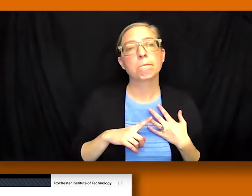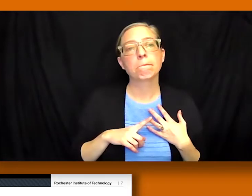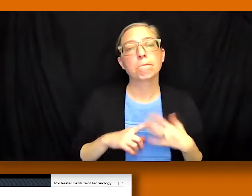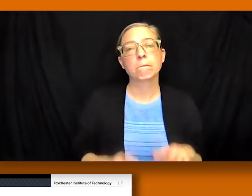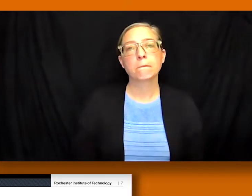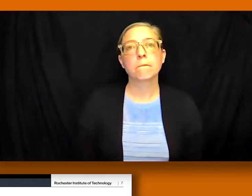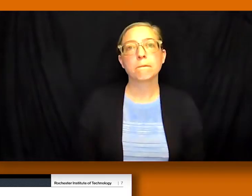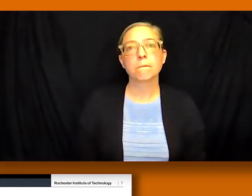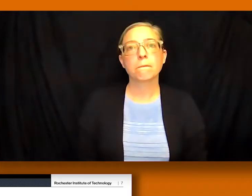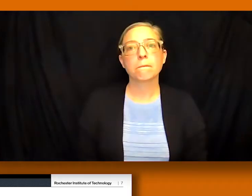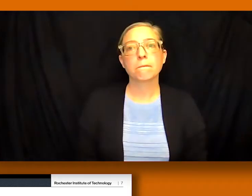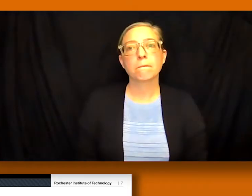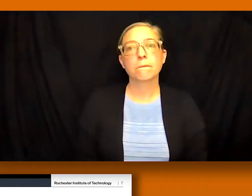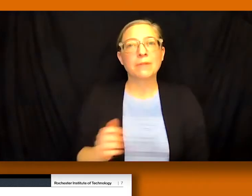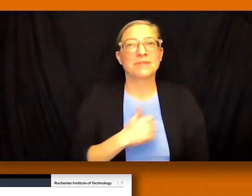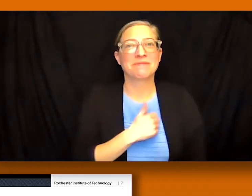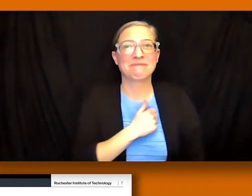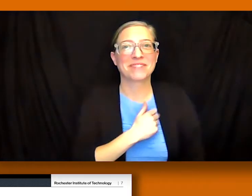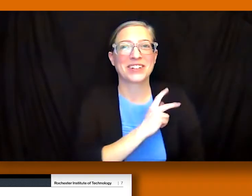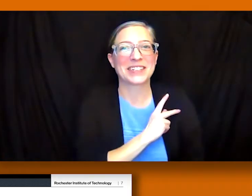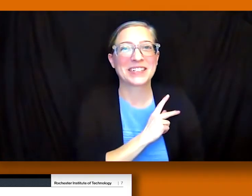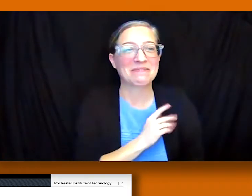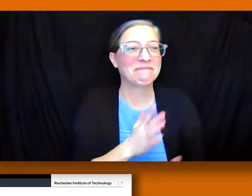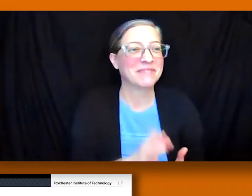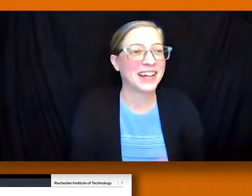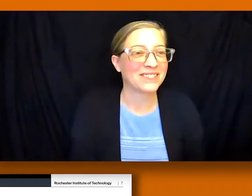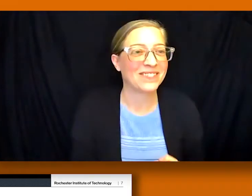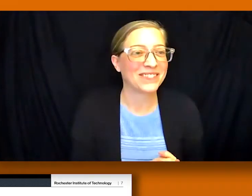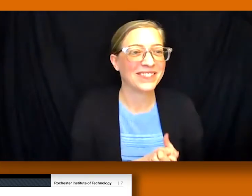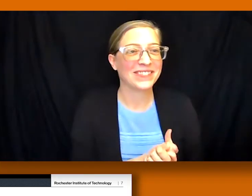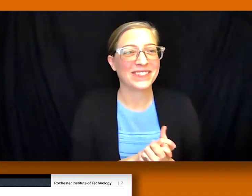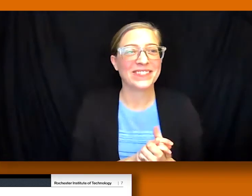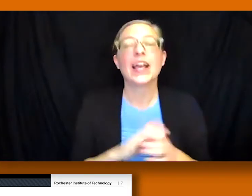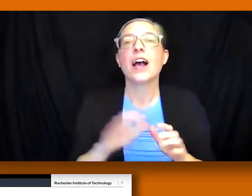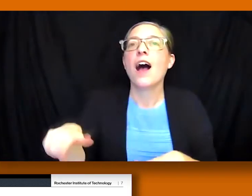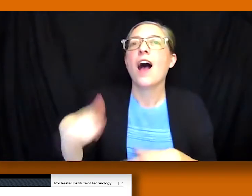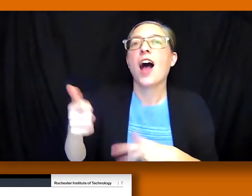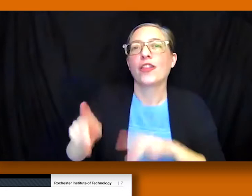Oh, sorry, Nicki. Um, "Other Personnel" costs are based on actual salaries